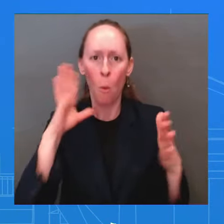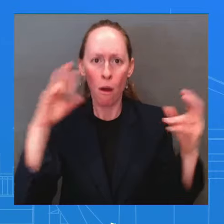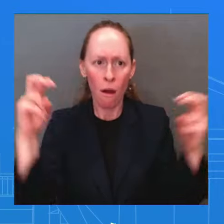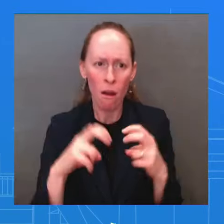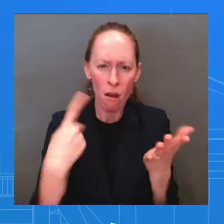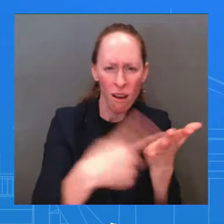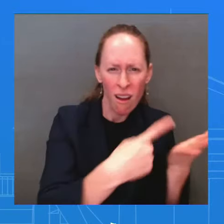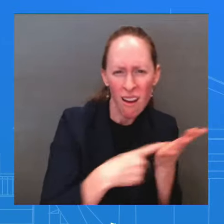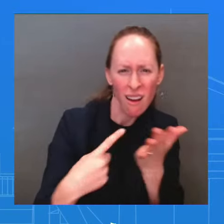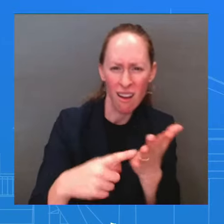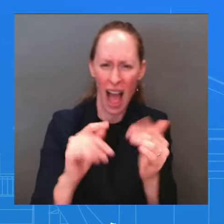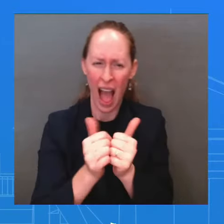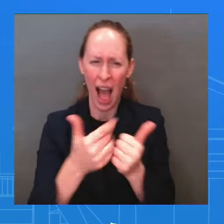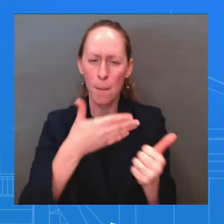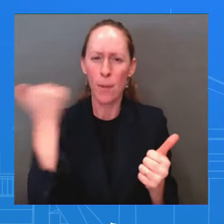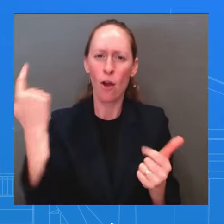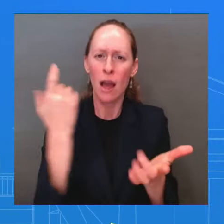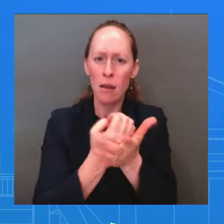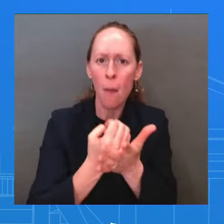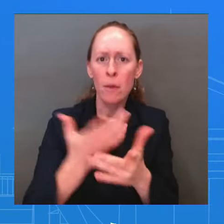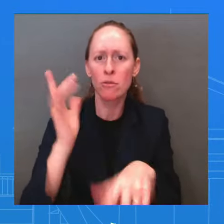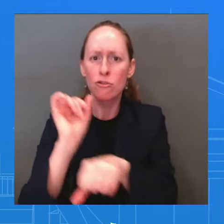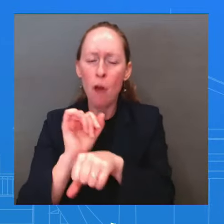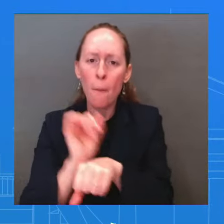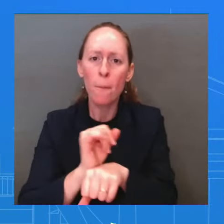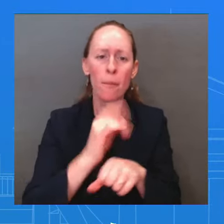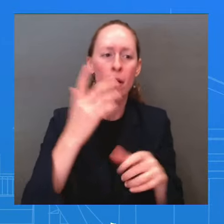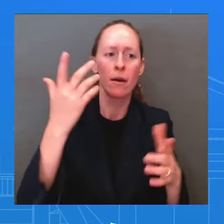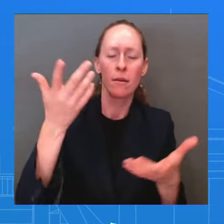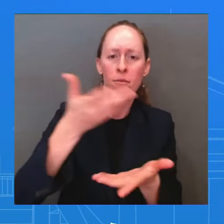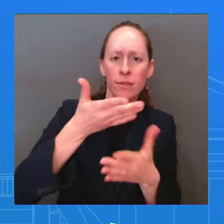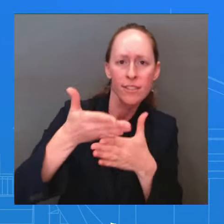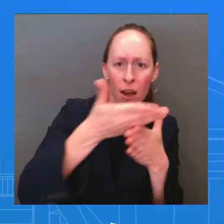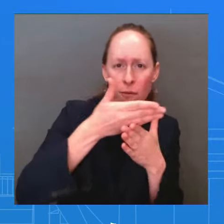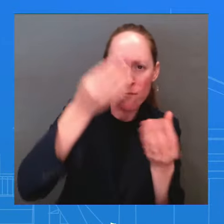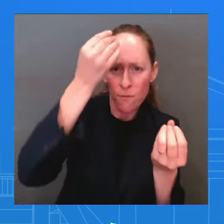to climate change, and ongoing reforms to improve governance and the rule of law.